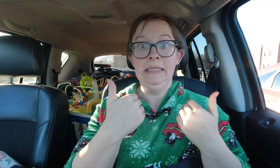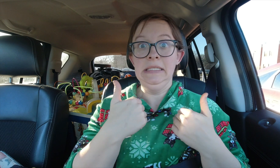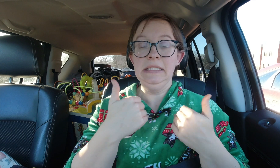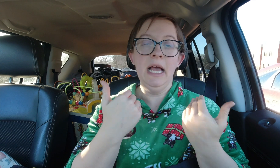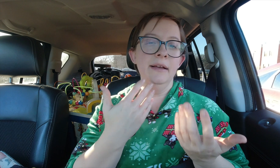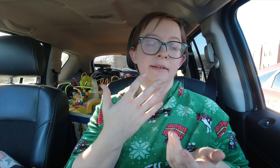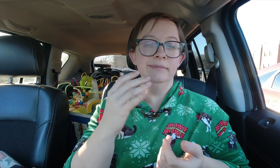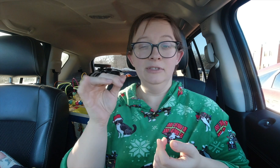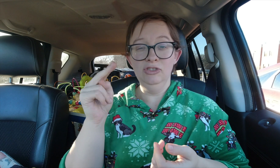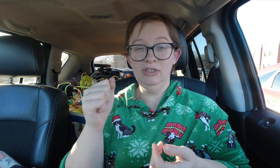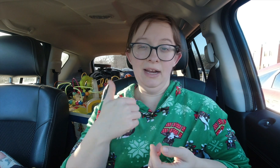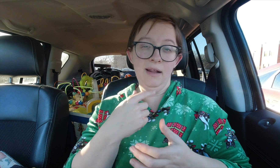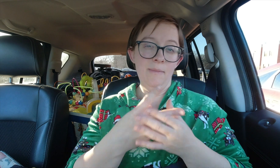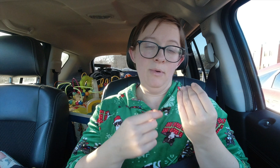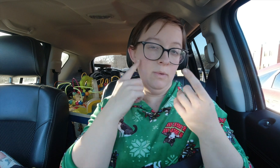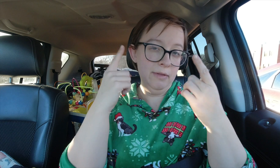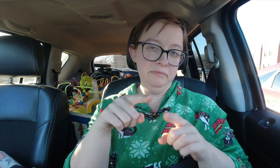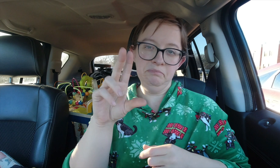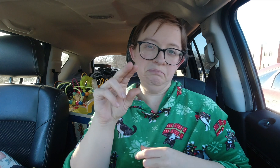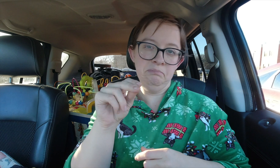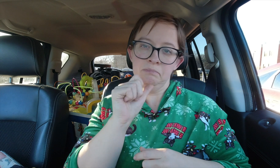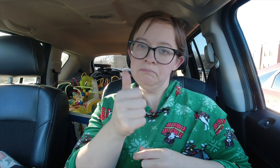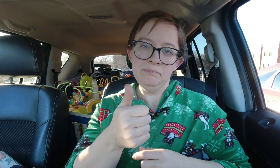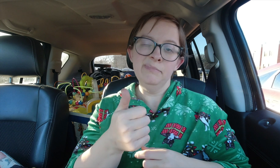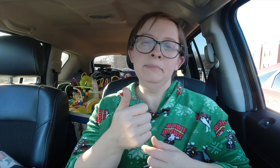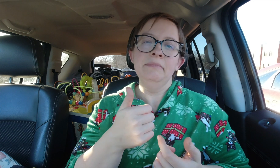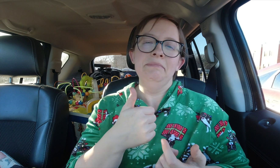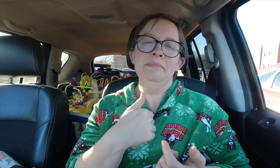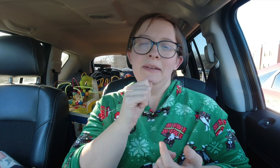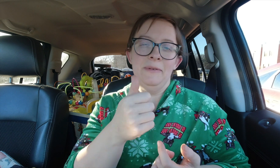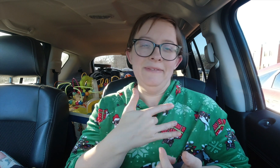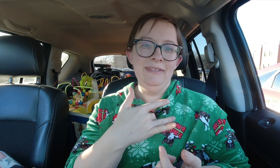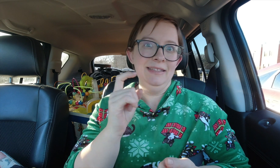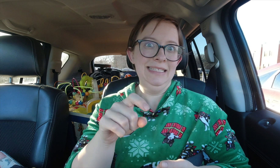or I guess while they're younger? Jenna and I both agree no we would not.